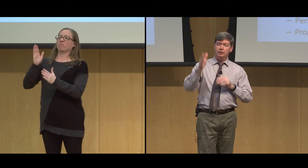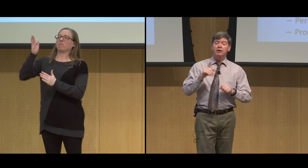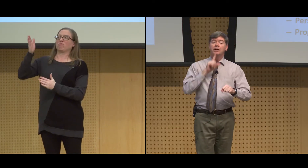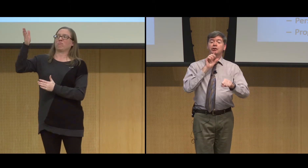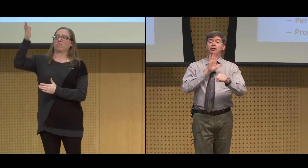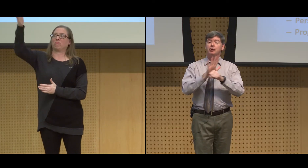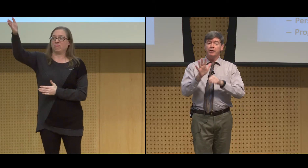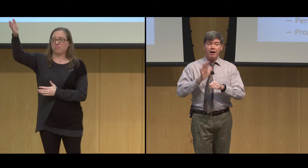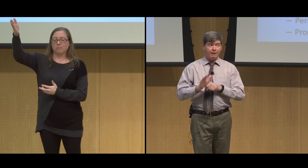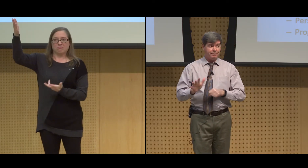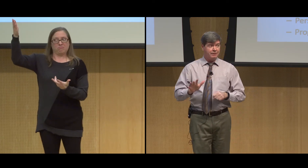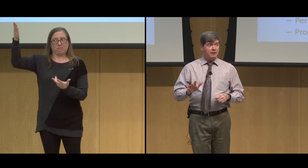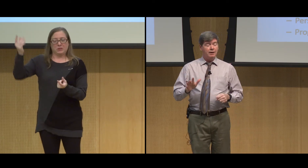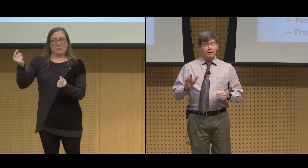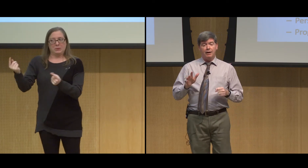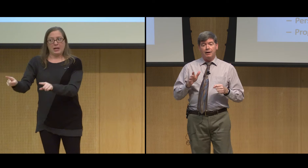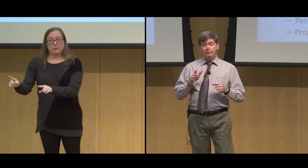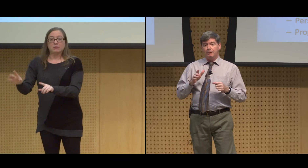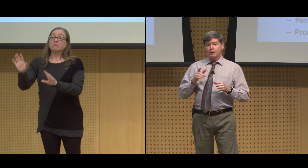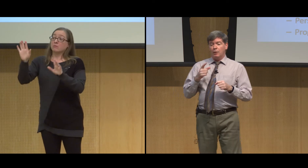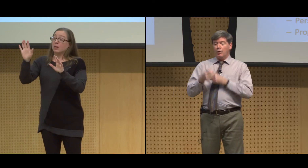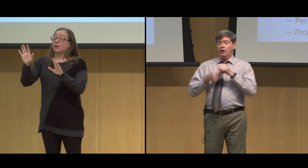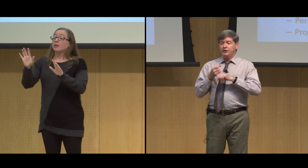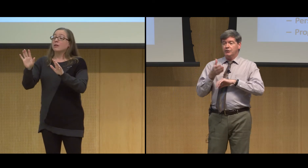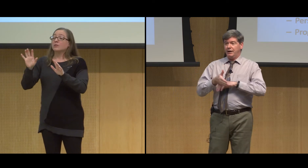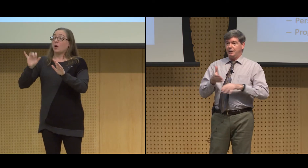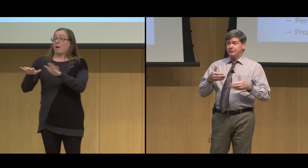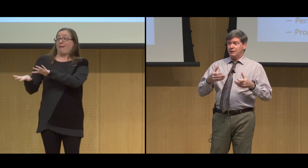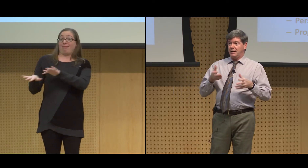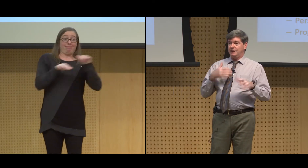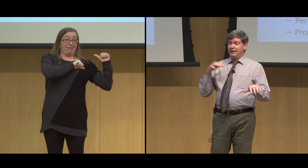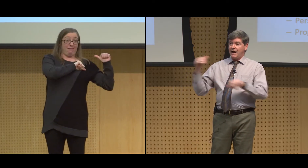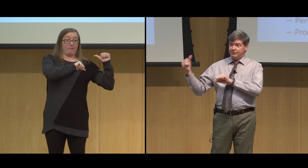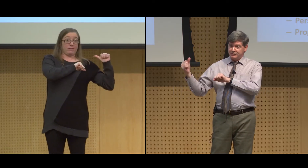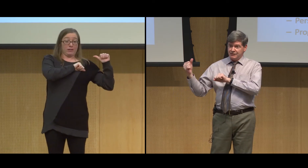and sure enough, um, a year after I left,